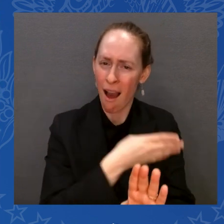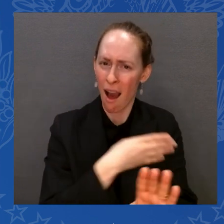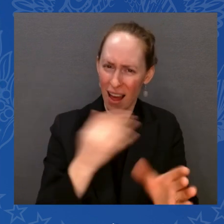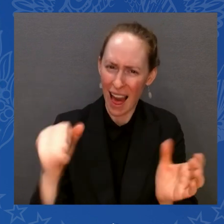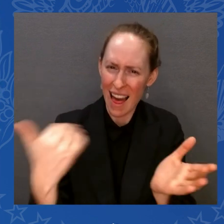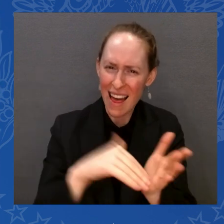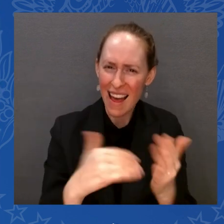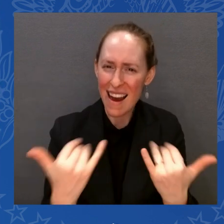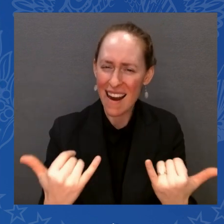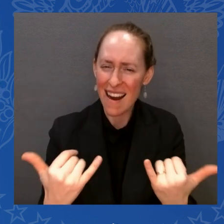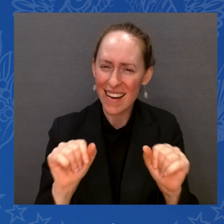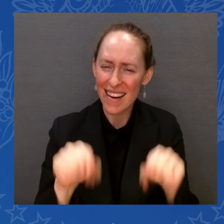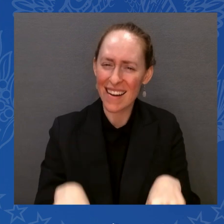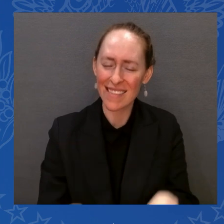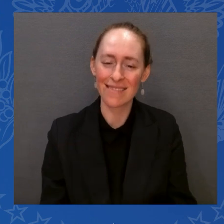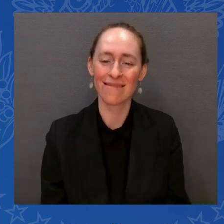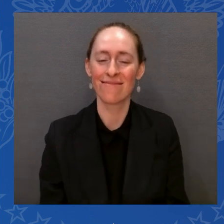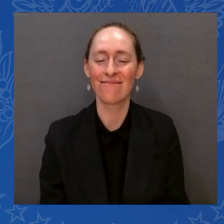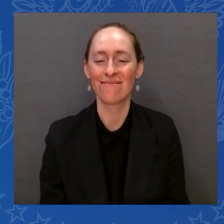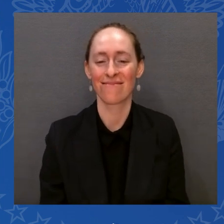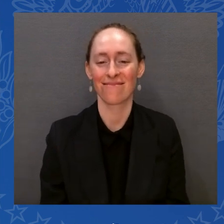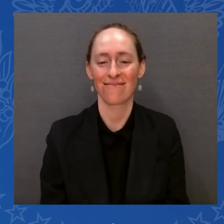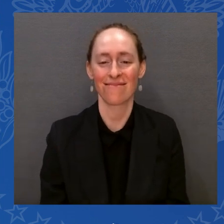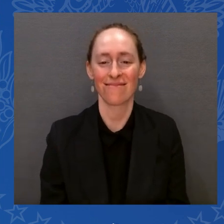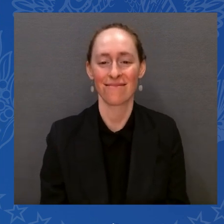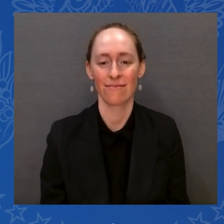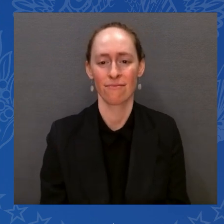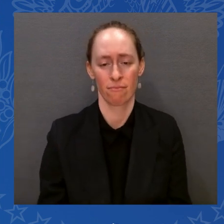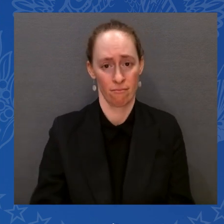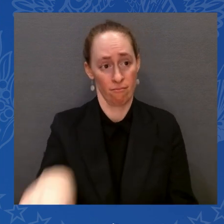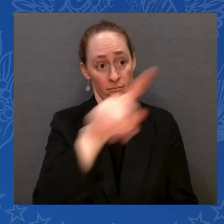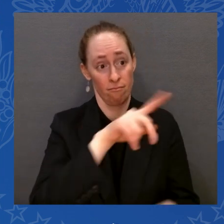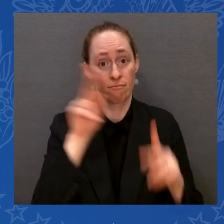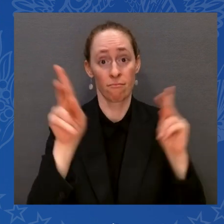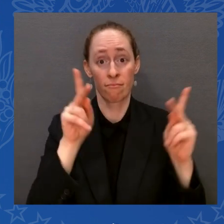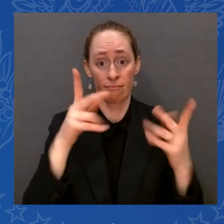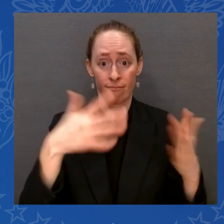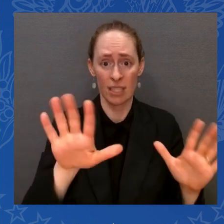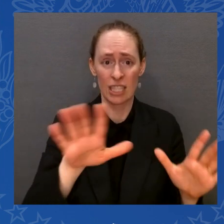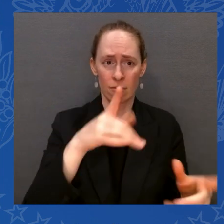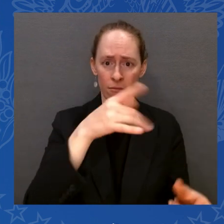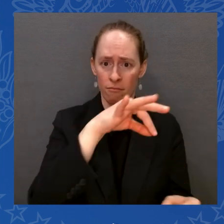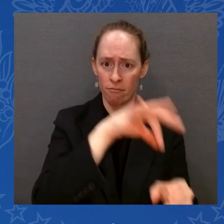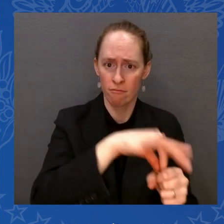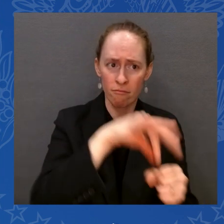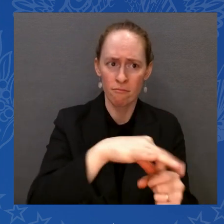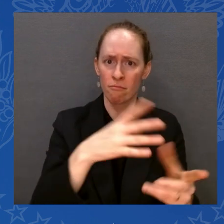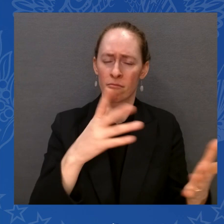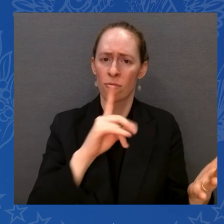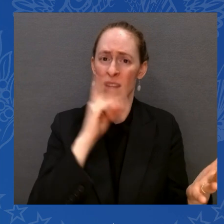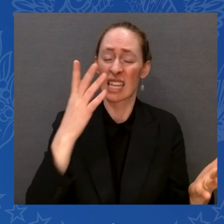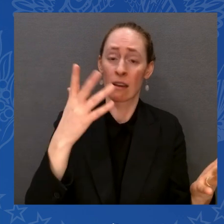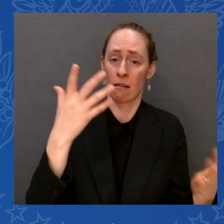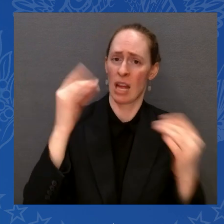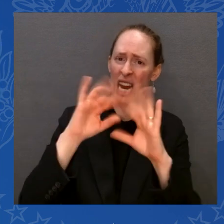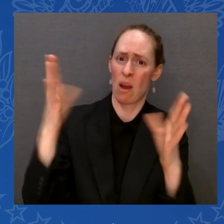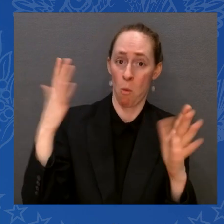Fighting for the sake of fighting gets us nowhere. We are getting things done.